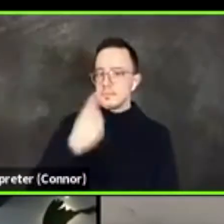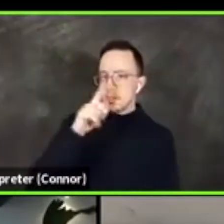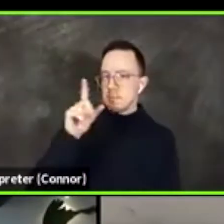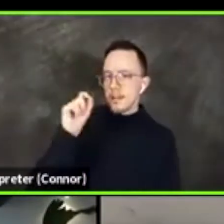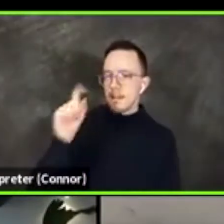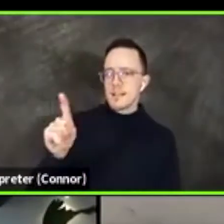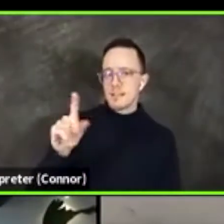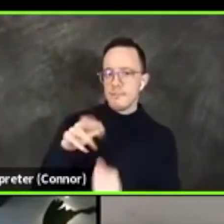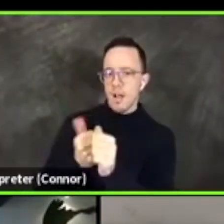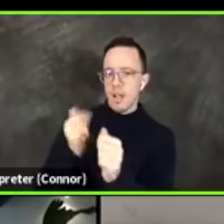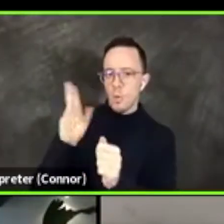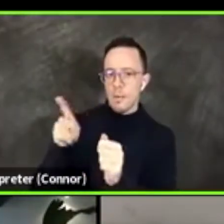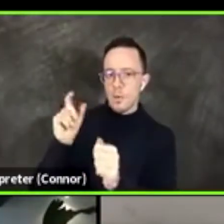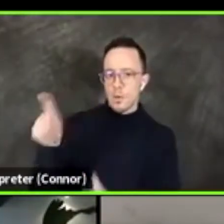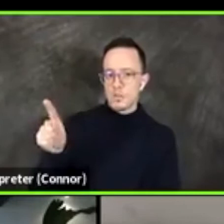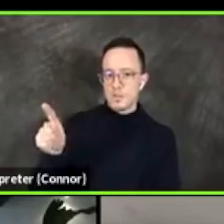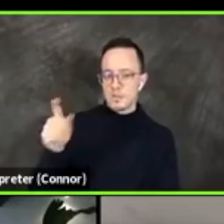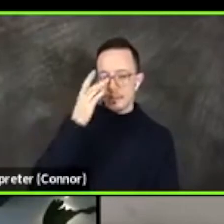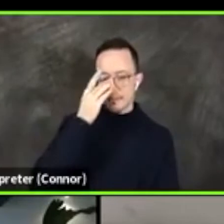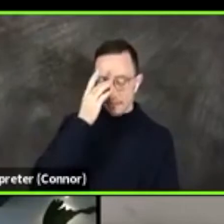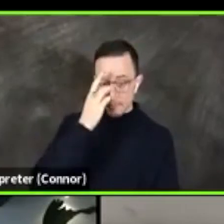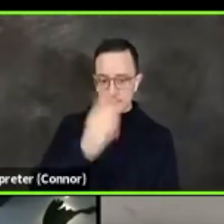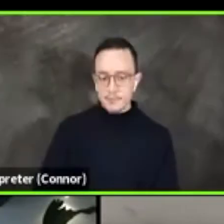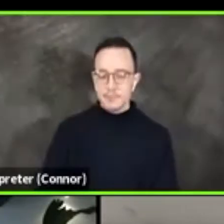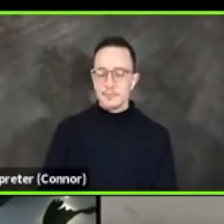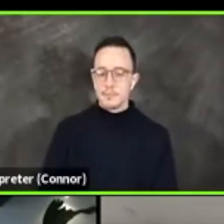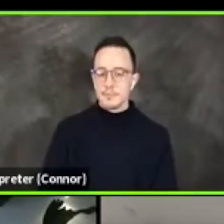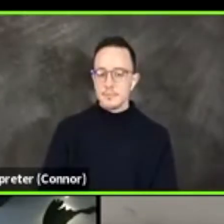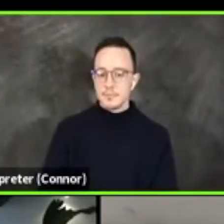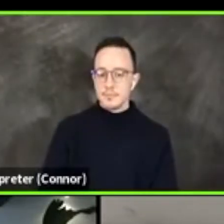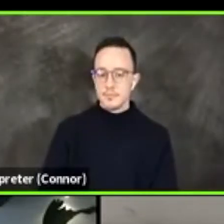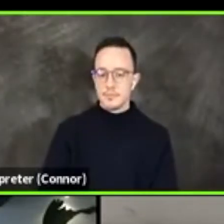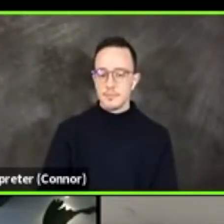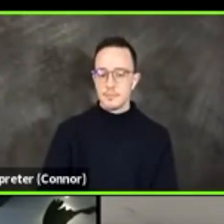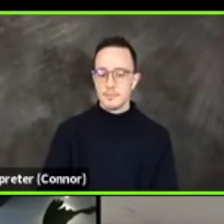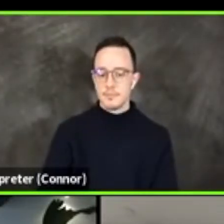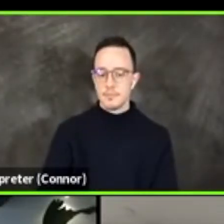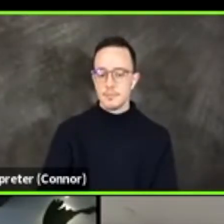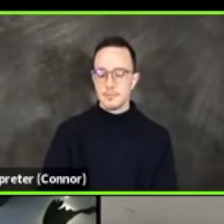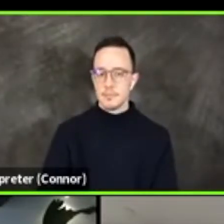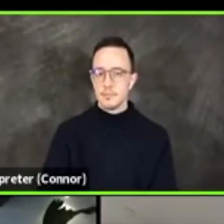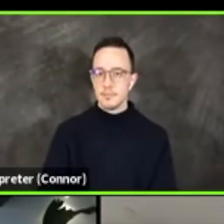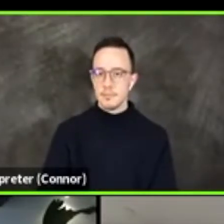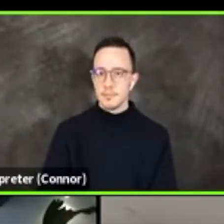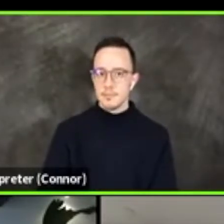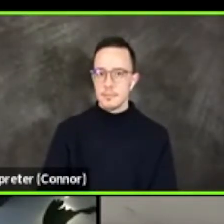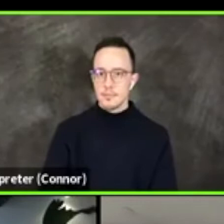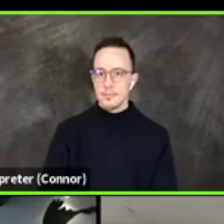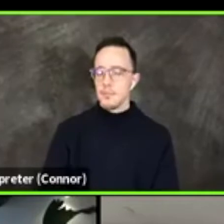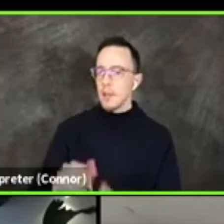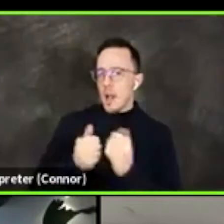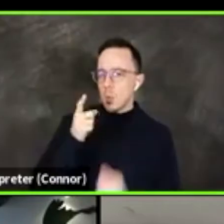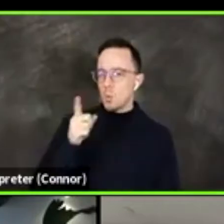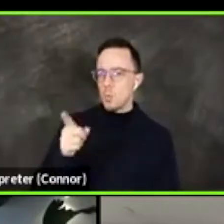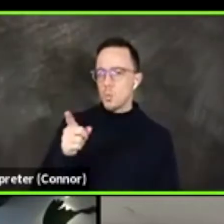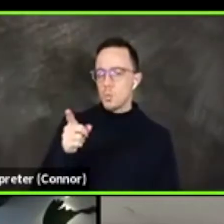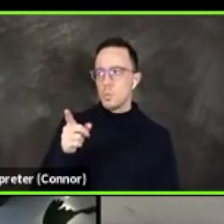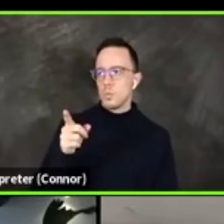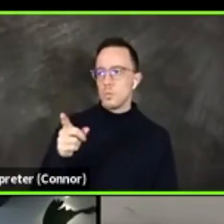HOW DO YOU, HOW DO YOU FIND -- OR HOW DO